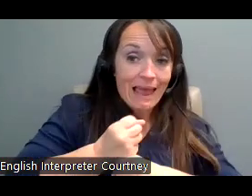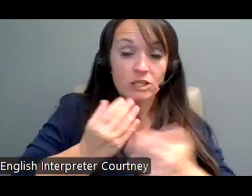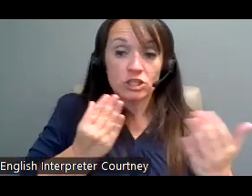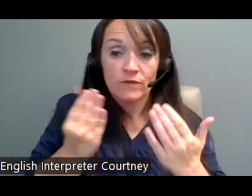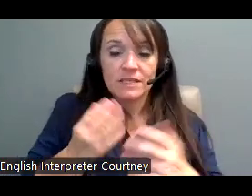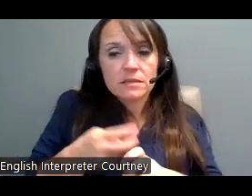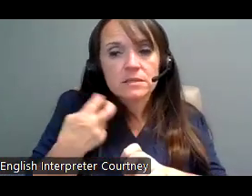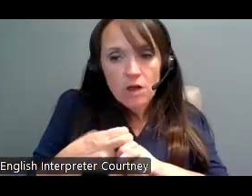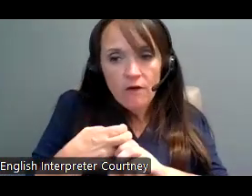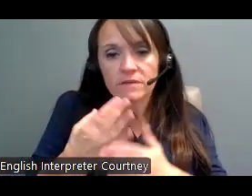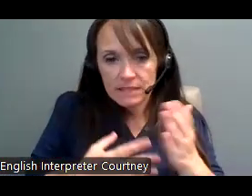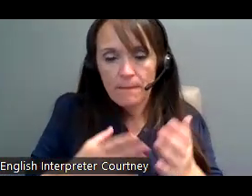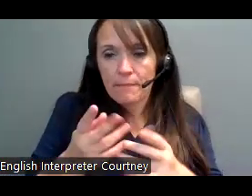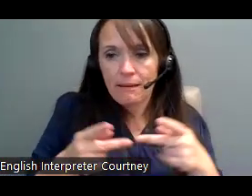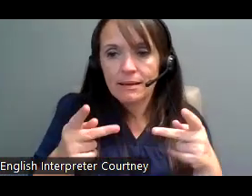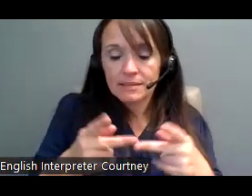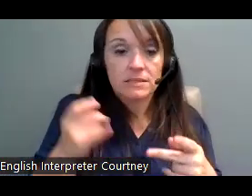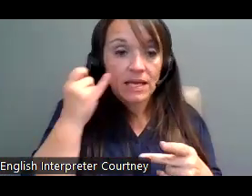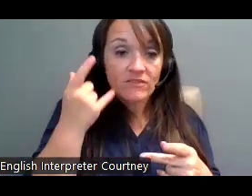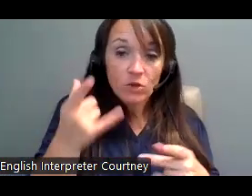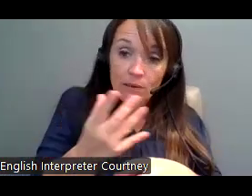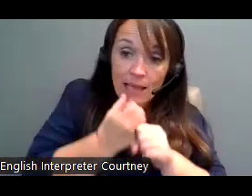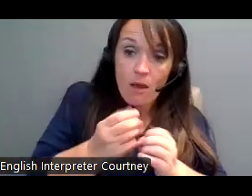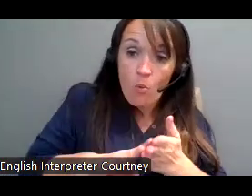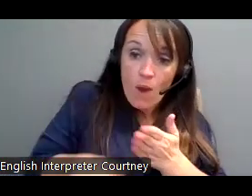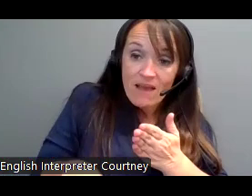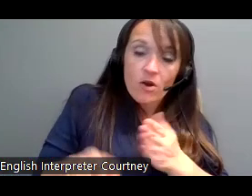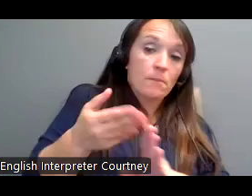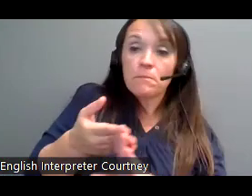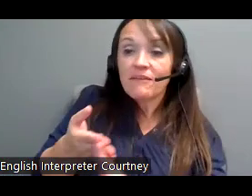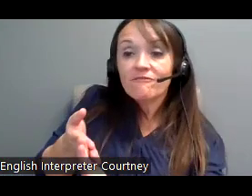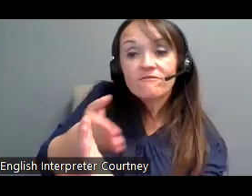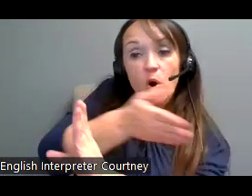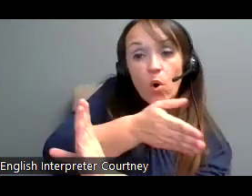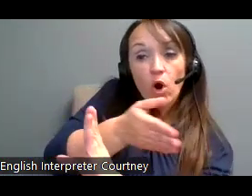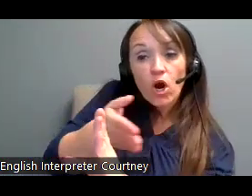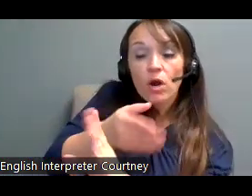might be able to get what you are on the waiver beforehand. As soon as you get a case manager then